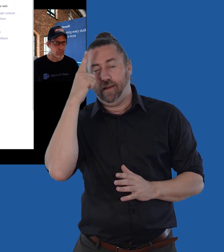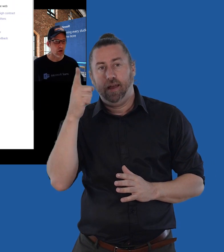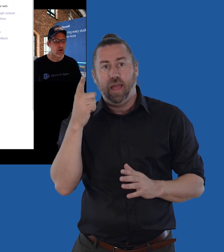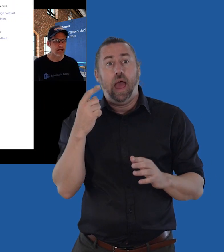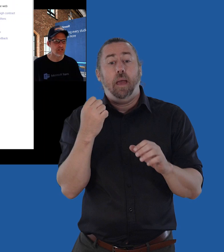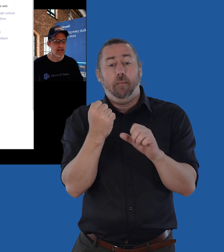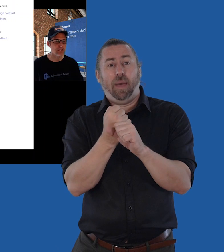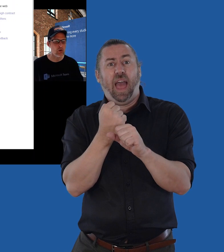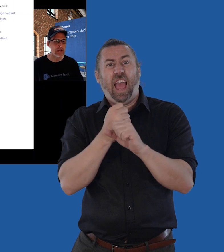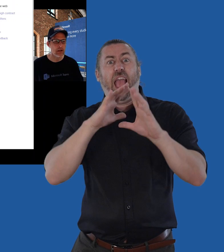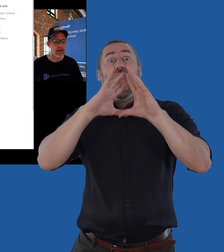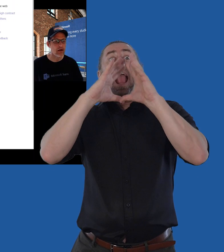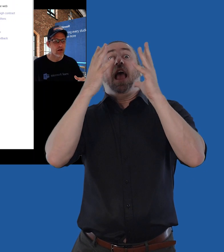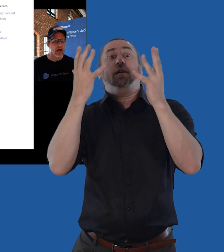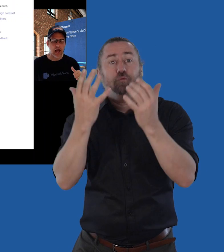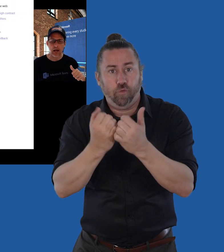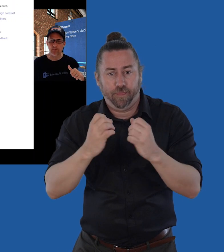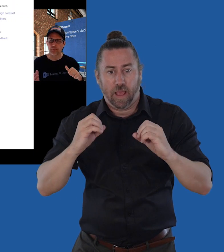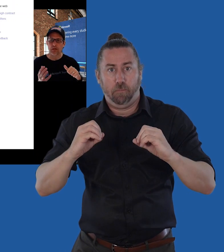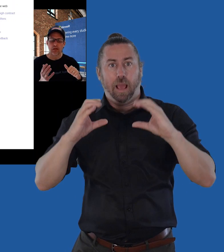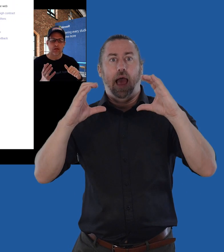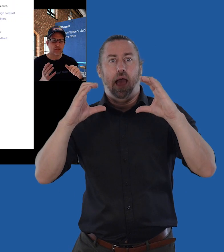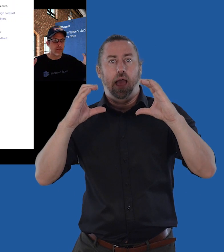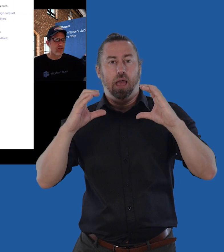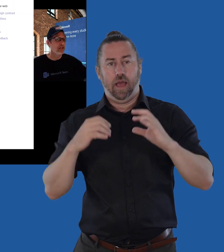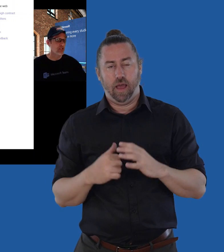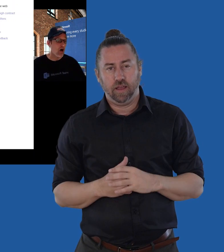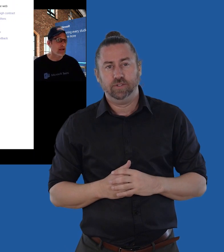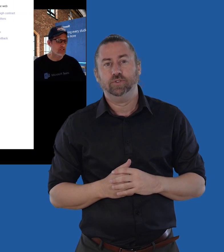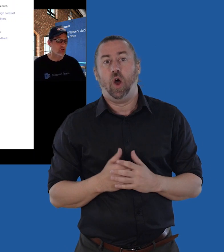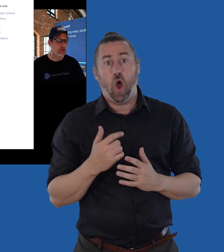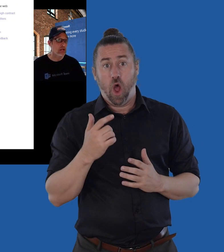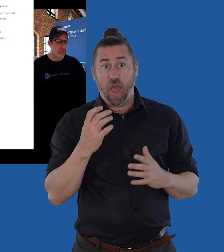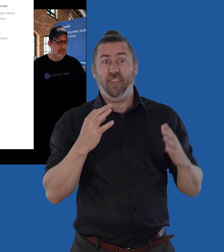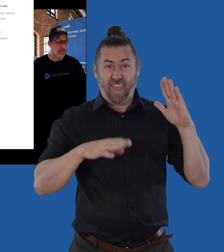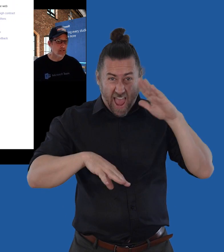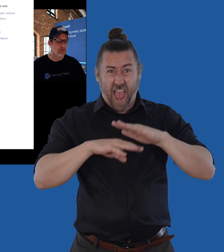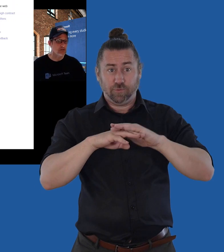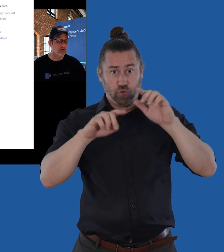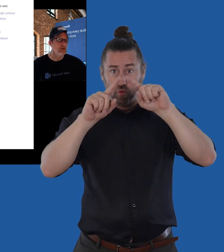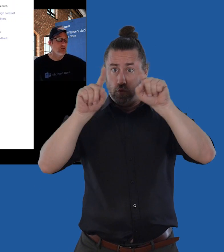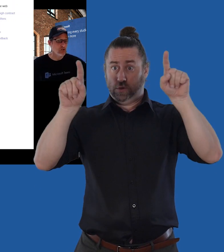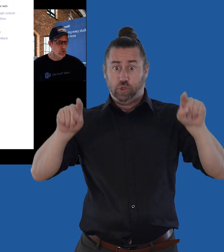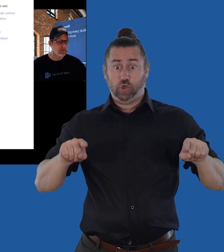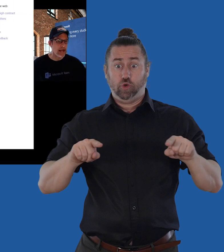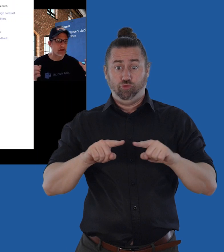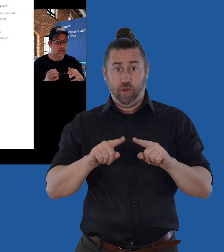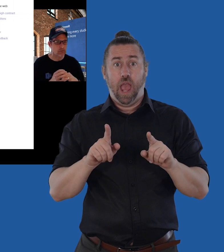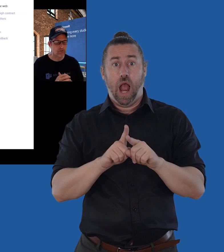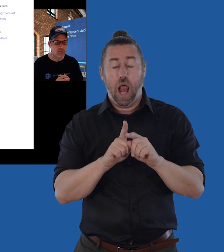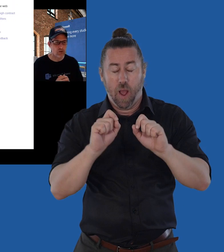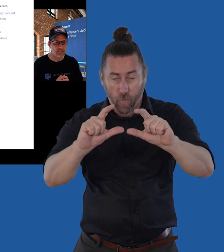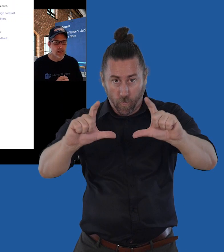So, that's talking about the entire screen basically being sort of zoomed out a little bit for us.